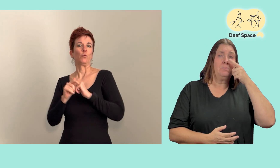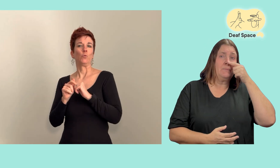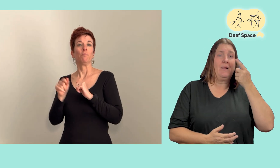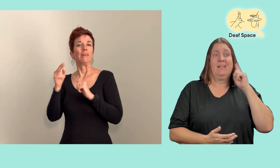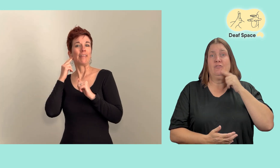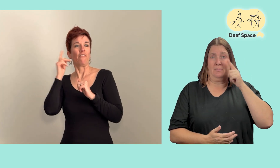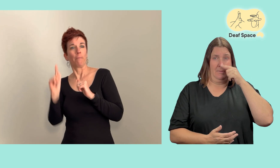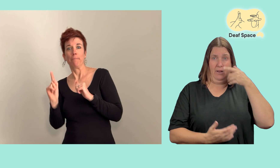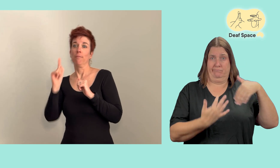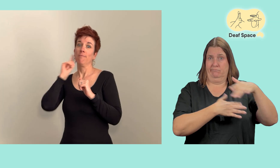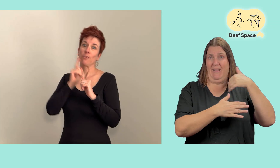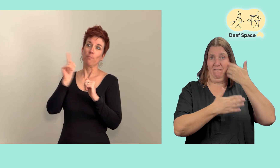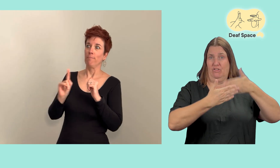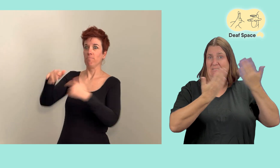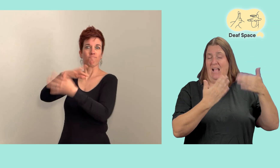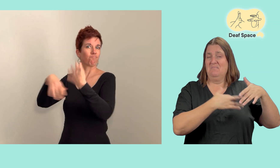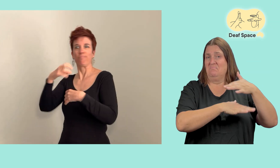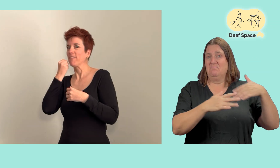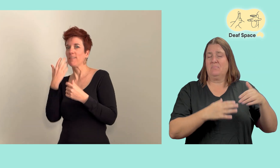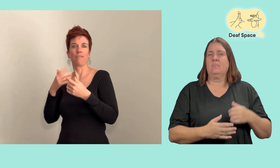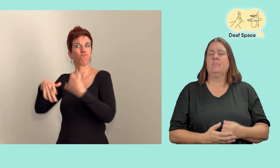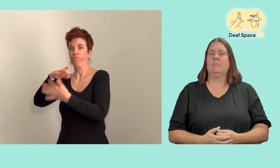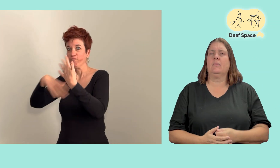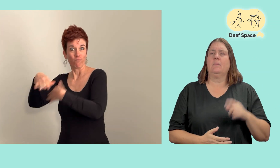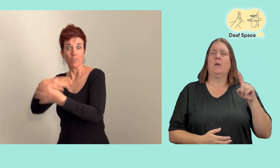So Deaf people and hearing people there are interacting freely every day.